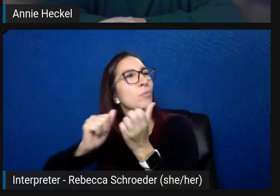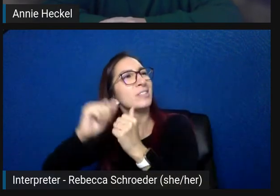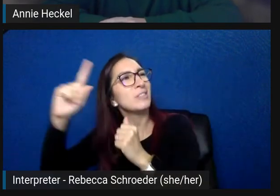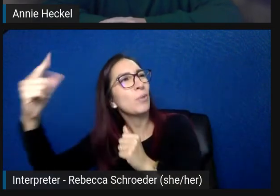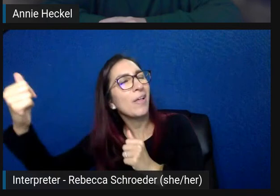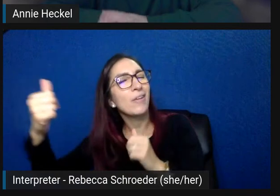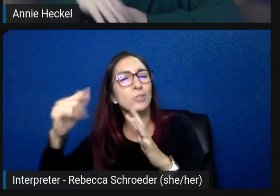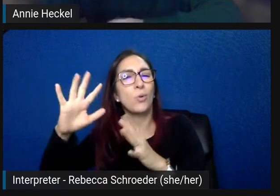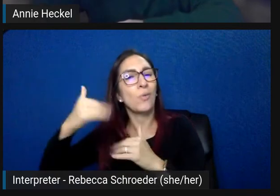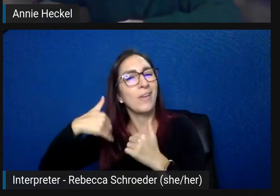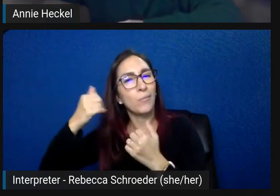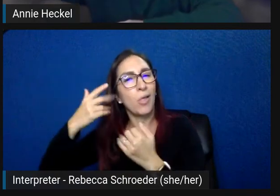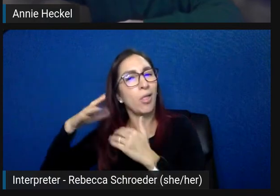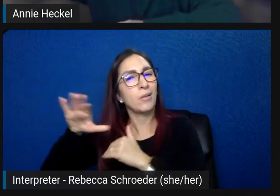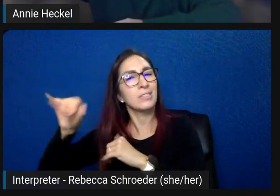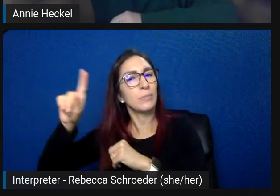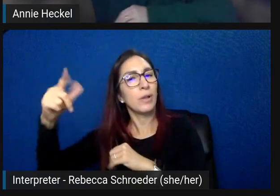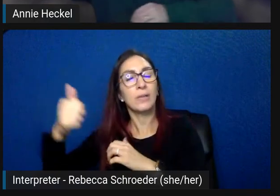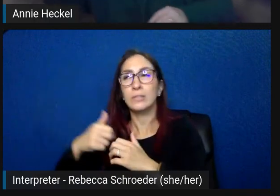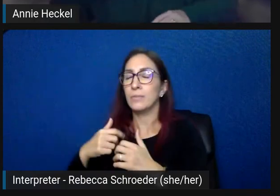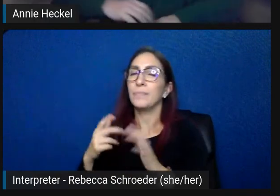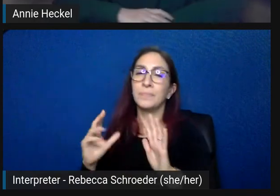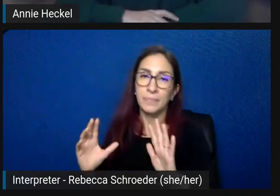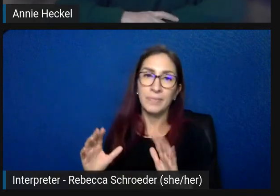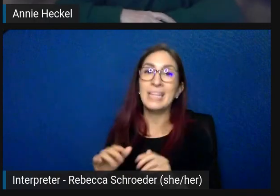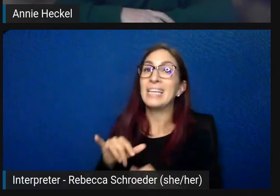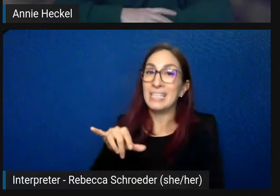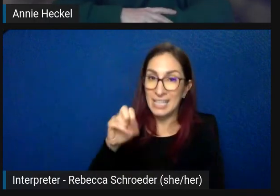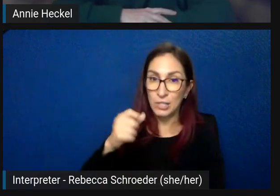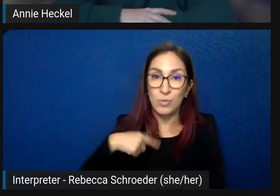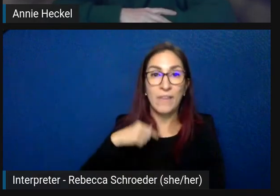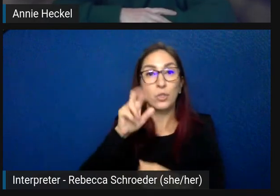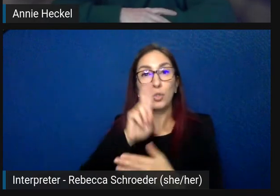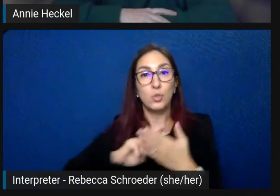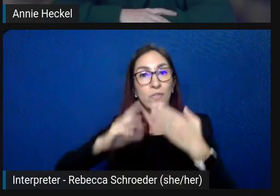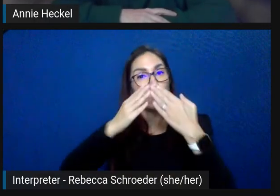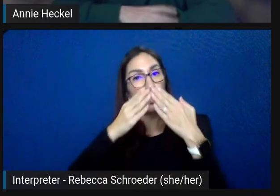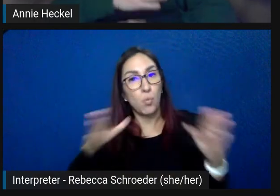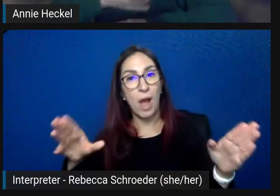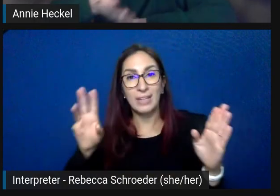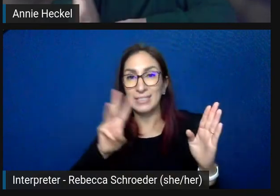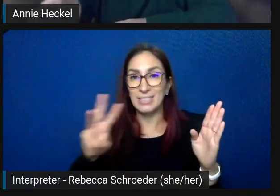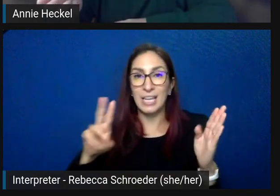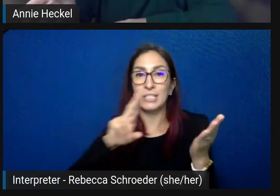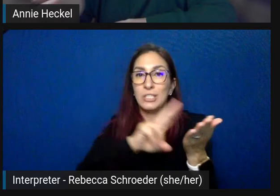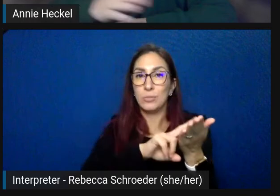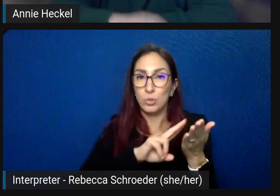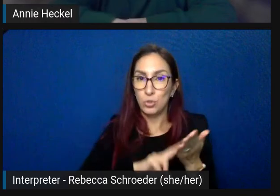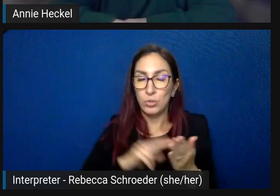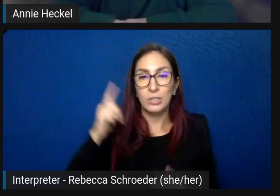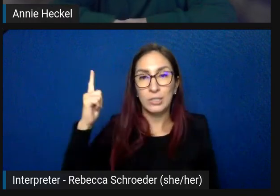Yes. We do have a university-wide site improve subscription so that they can do at least the basic automated checks